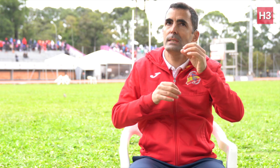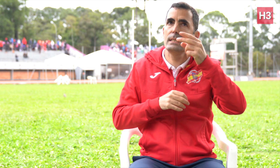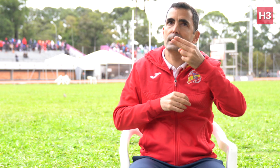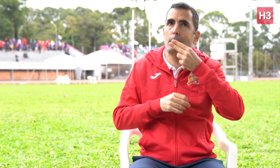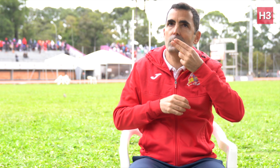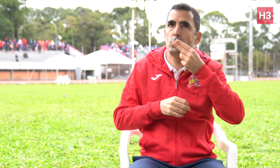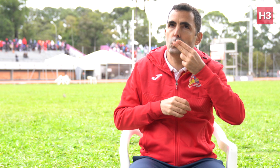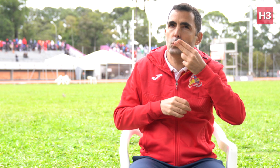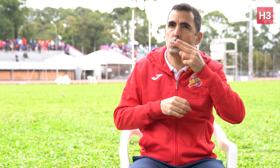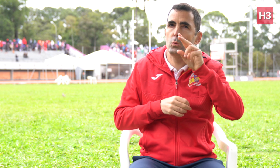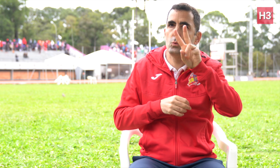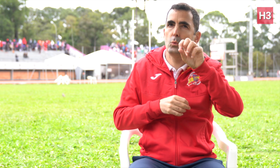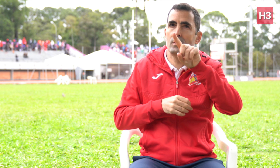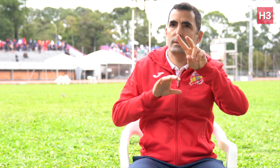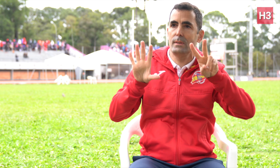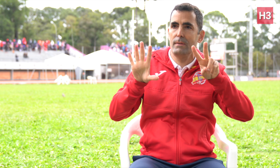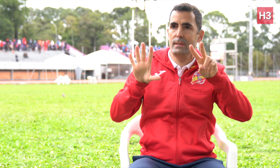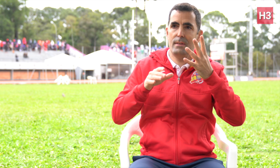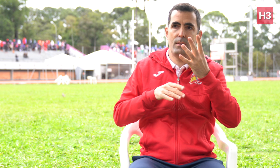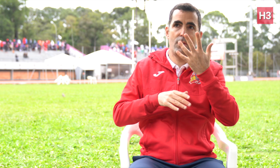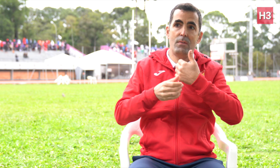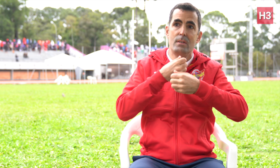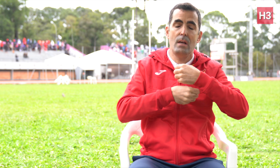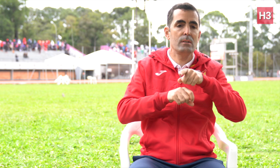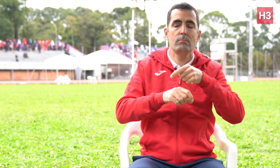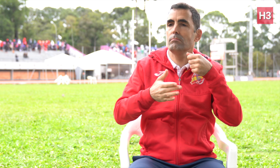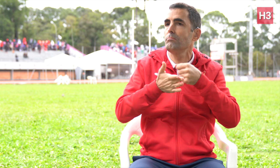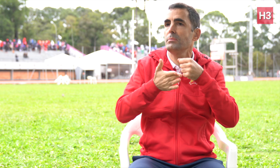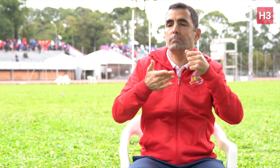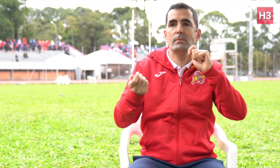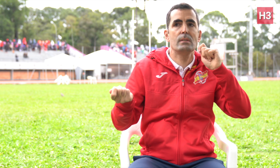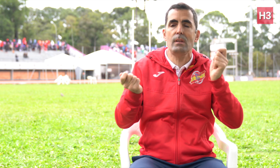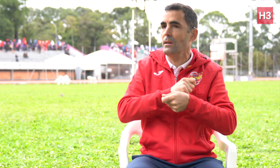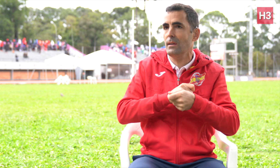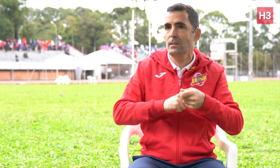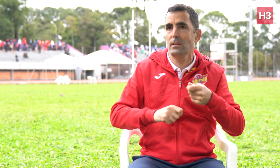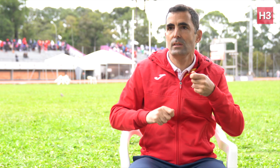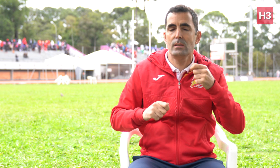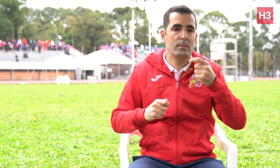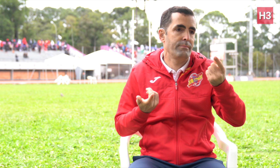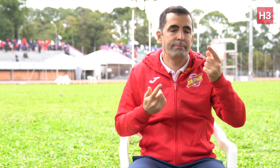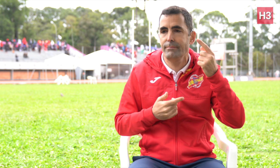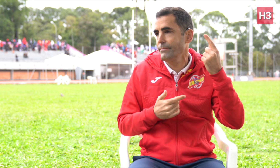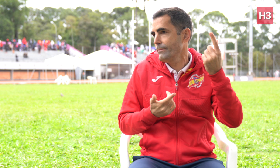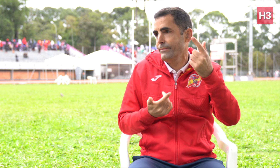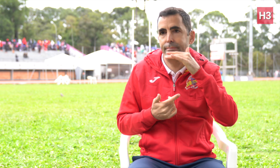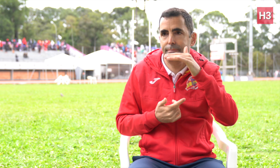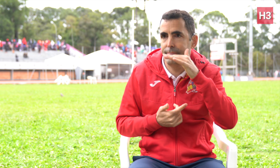the 2017 Deaflympics in Samsun where more Deaf athletes are speaking. It was an eye-opening moment for me,